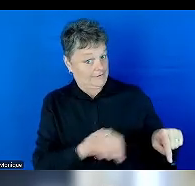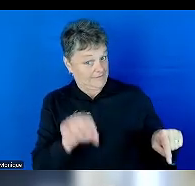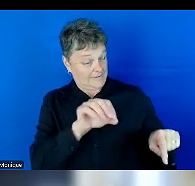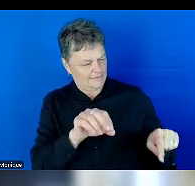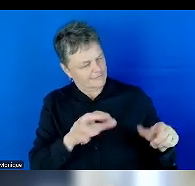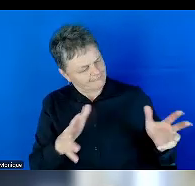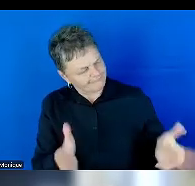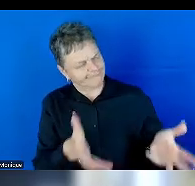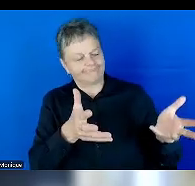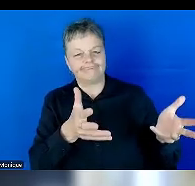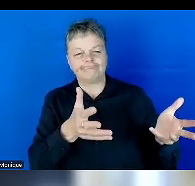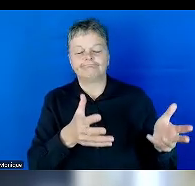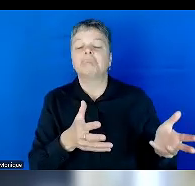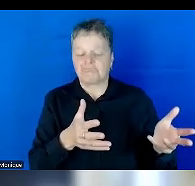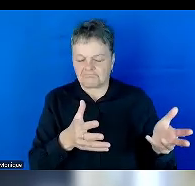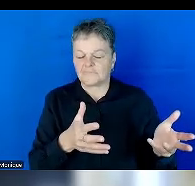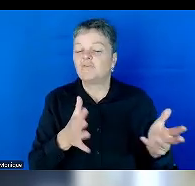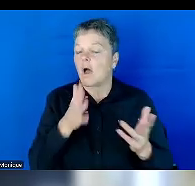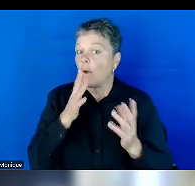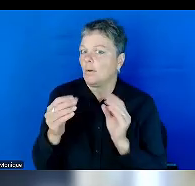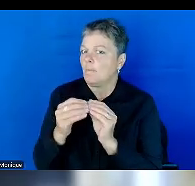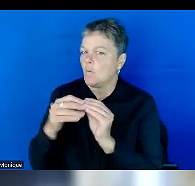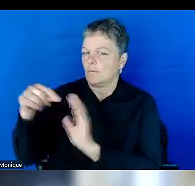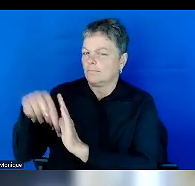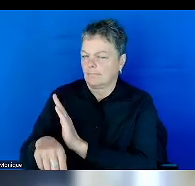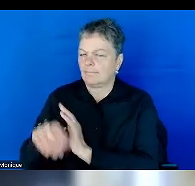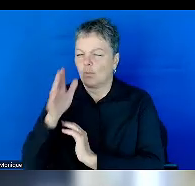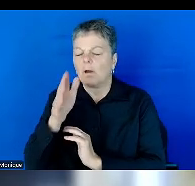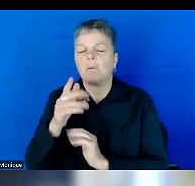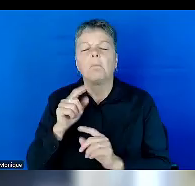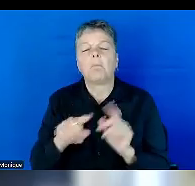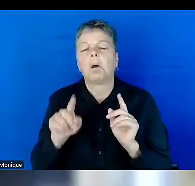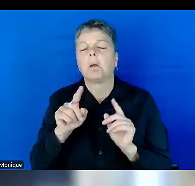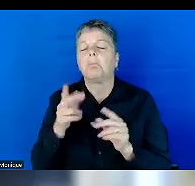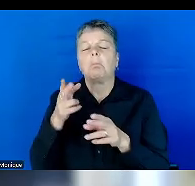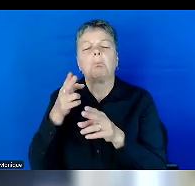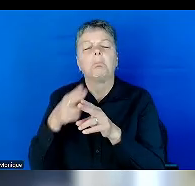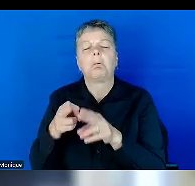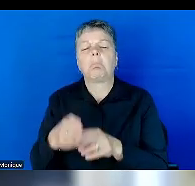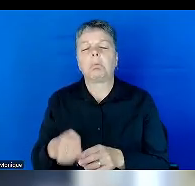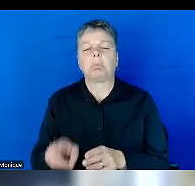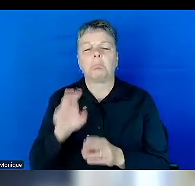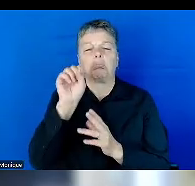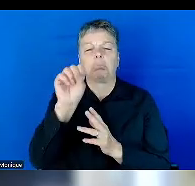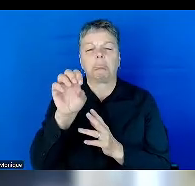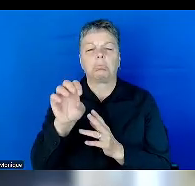in detail of all of these uh but just to give you the brief overview uh before we get into